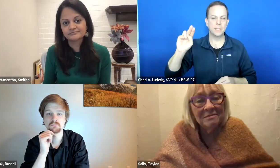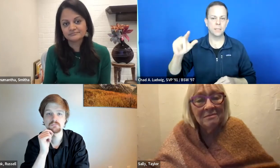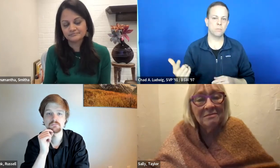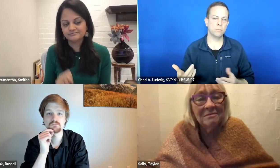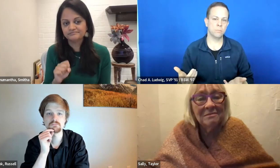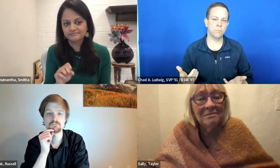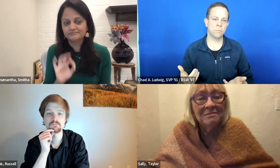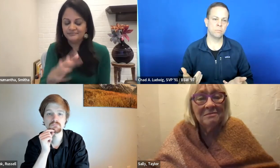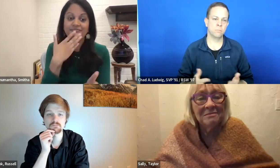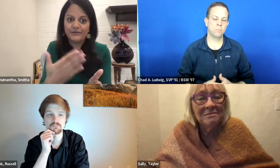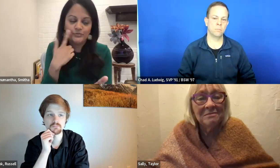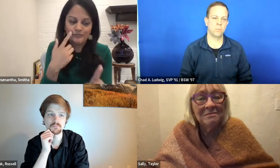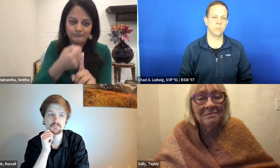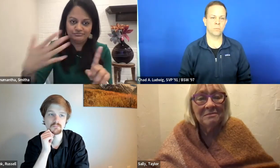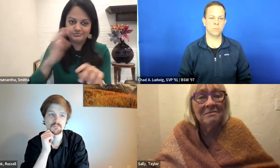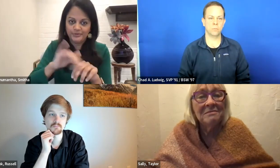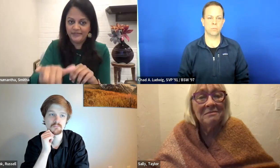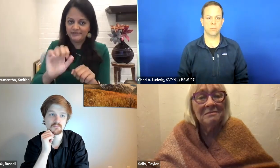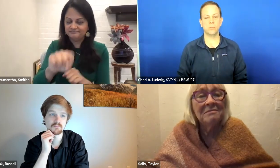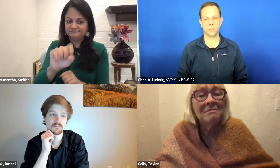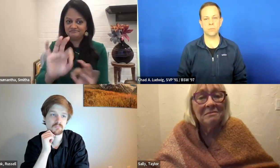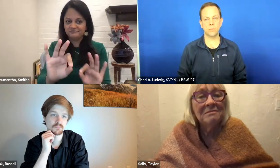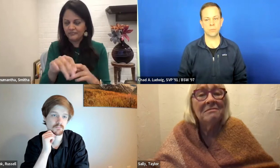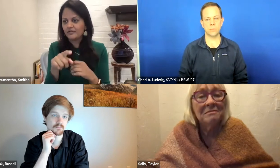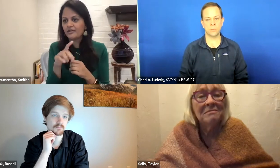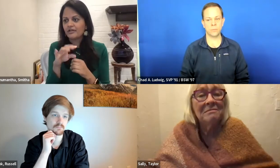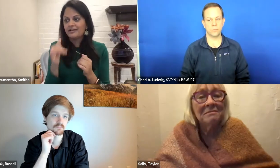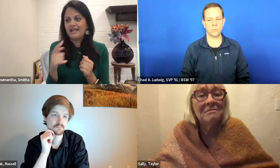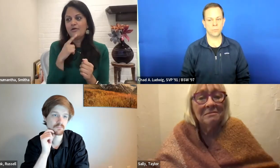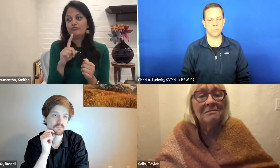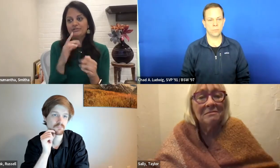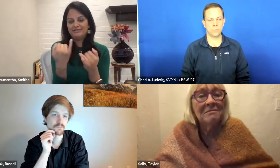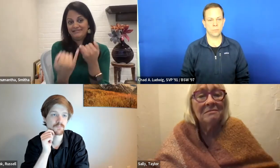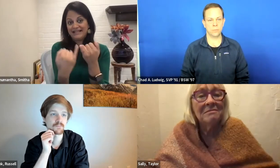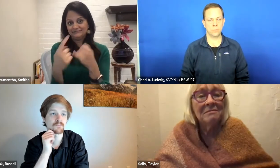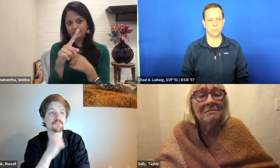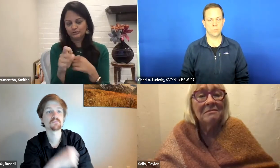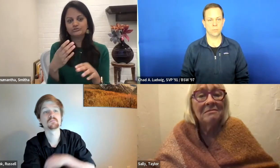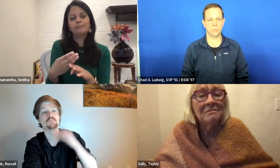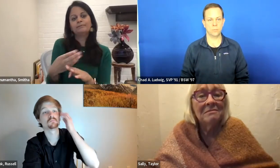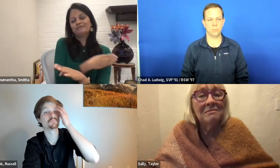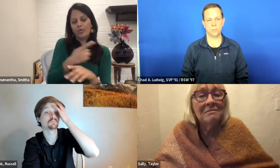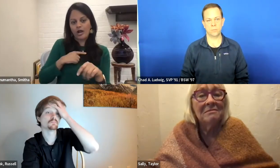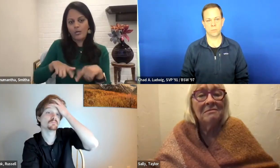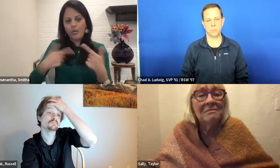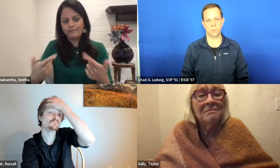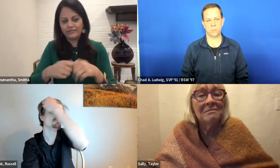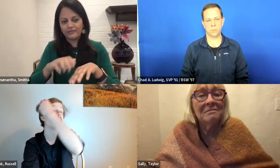and support the person through their well-being to make sure that their well-being is all right. Thank you for expanding on that.